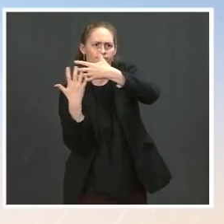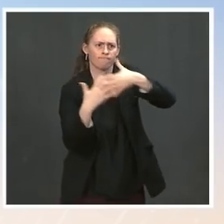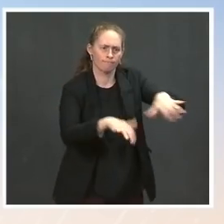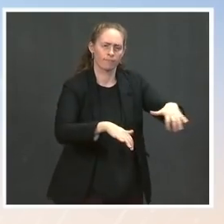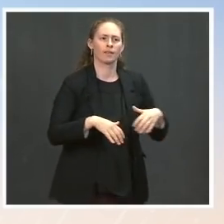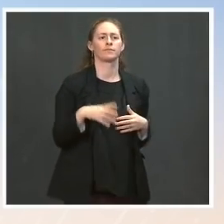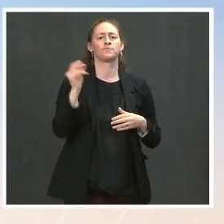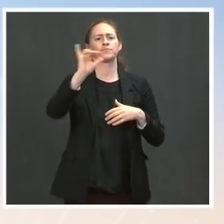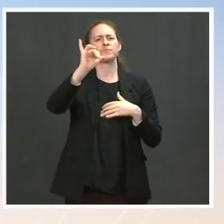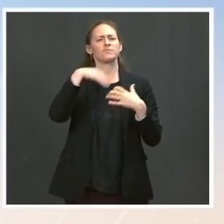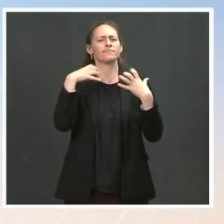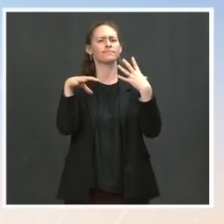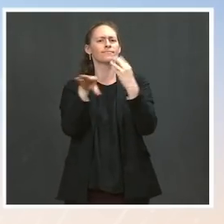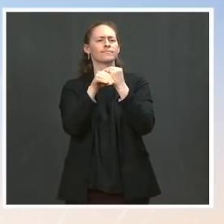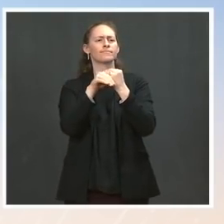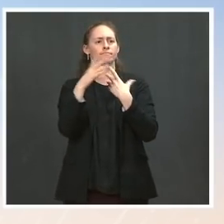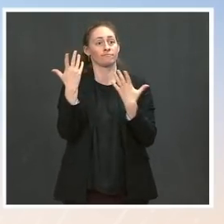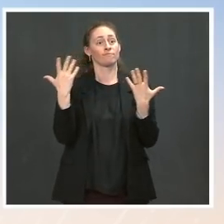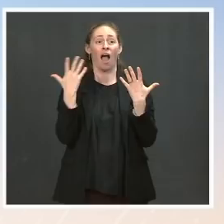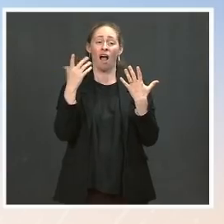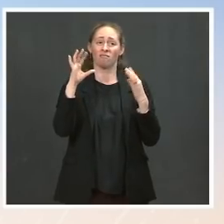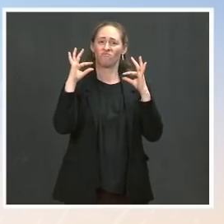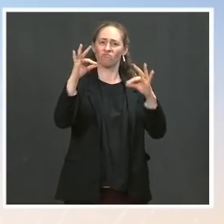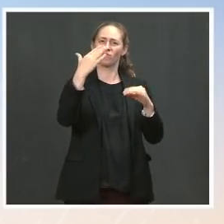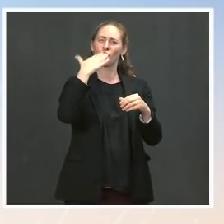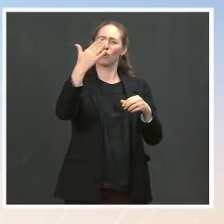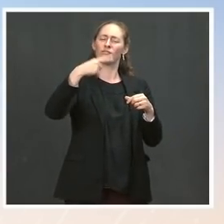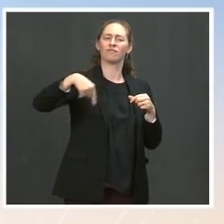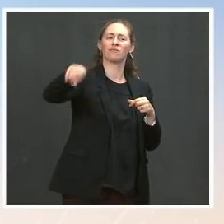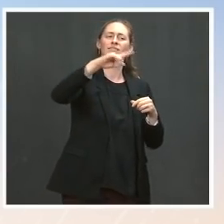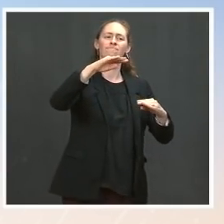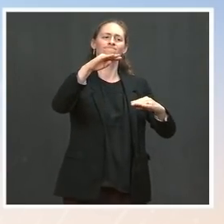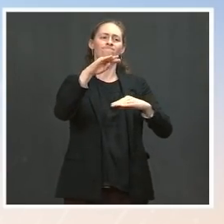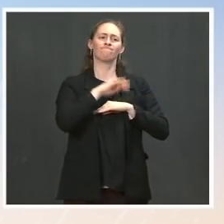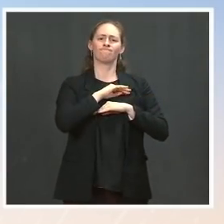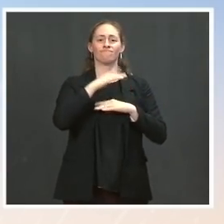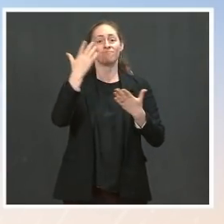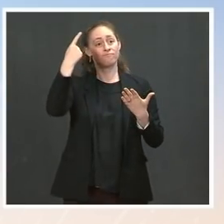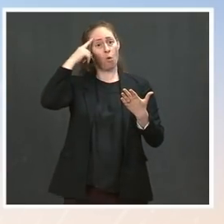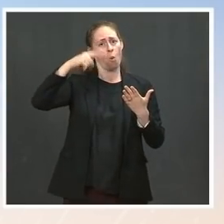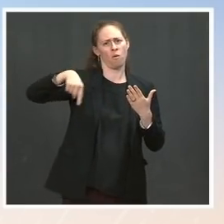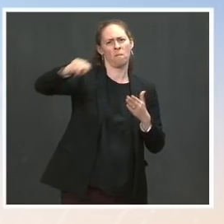for American workers in the American auto industry over the weekend -- late Saturday night into Sunday morning.